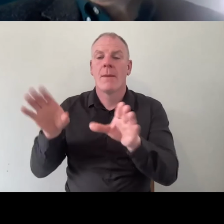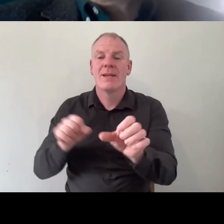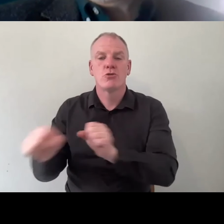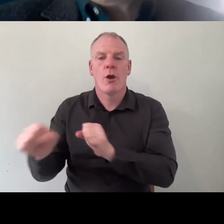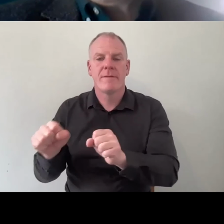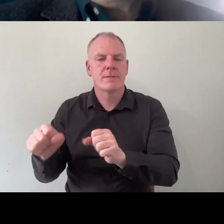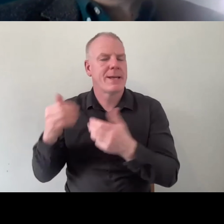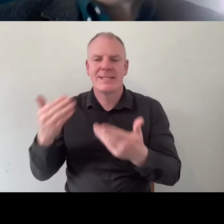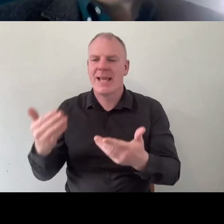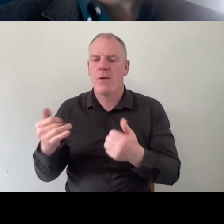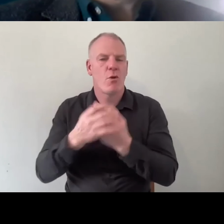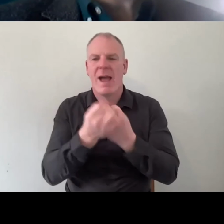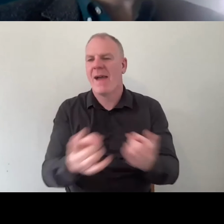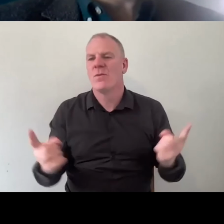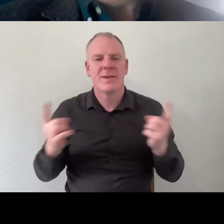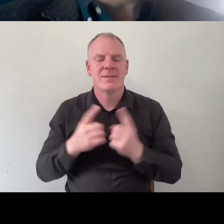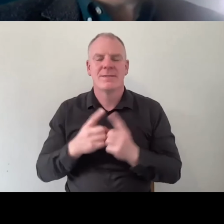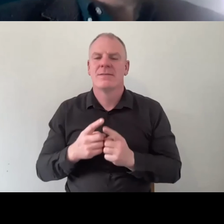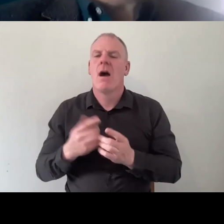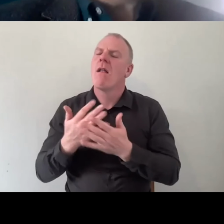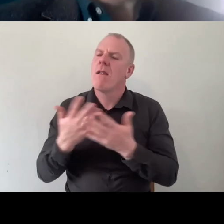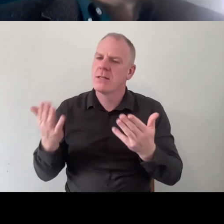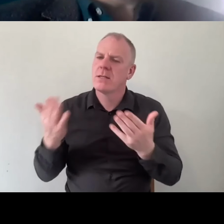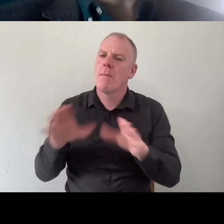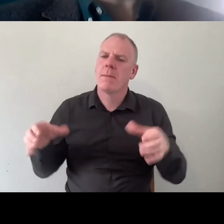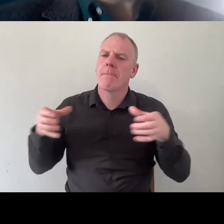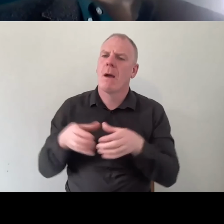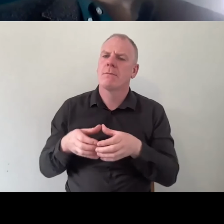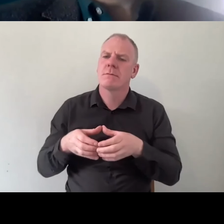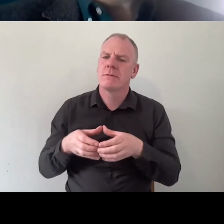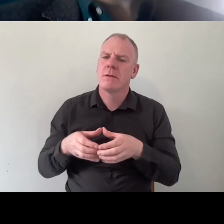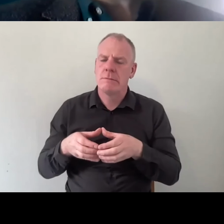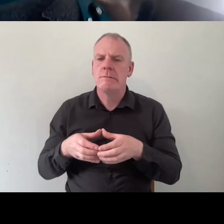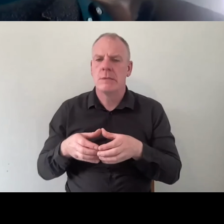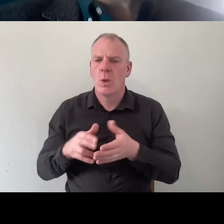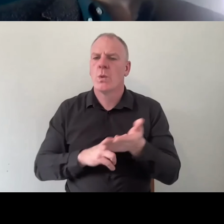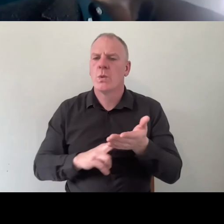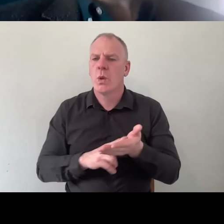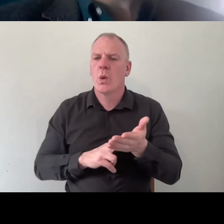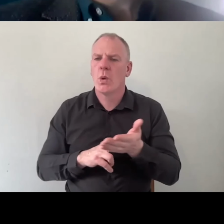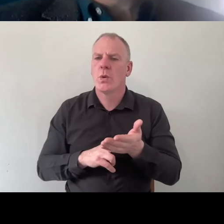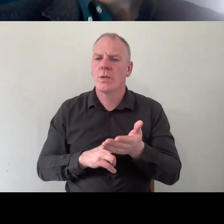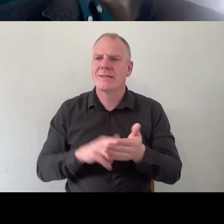but we were finding lots of public bodies are tendering out for services,